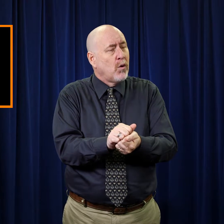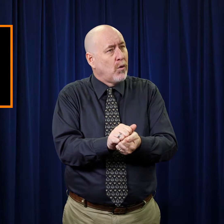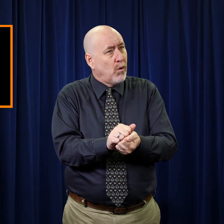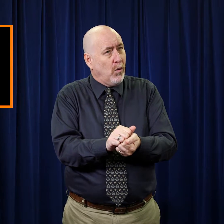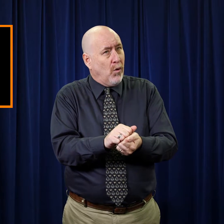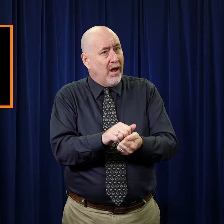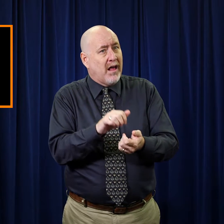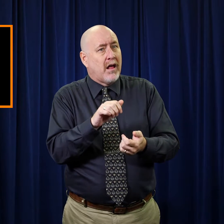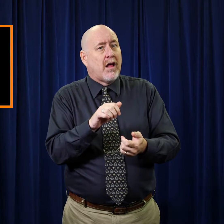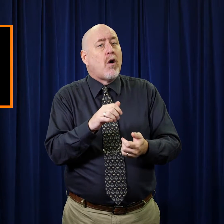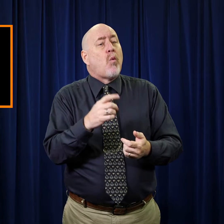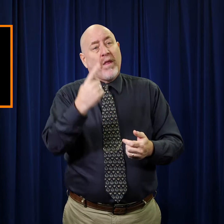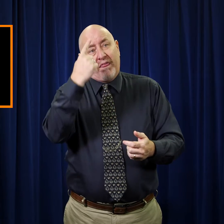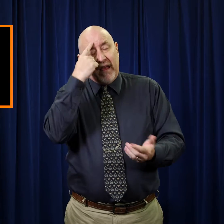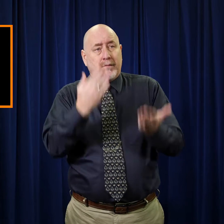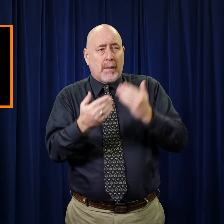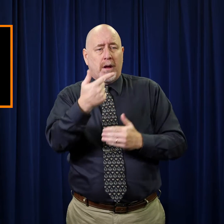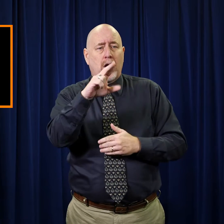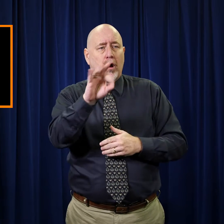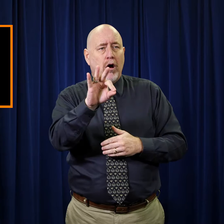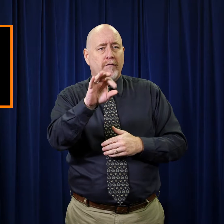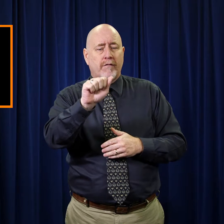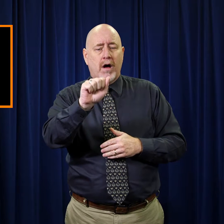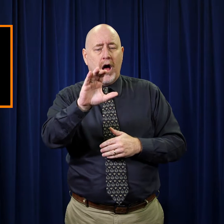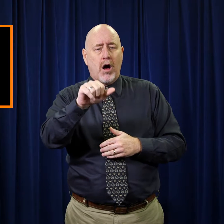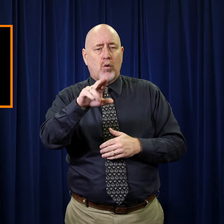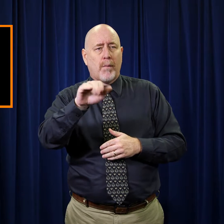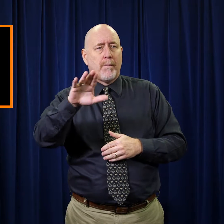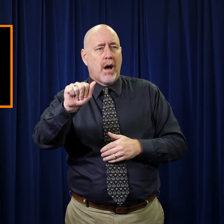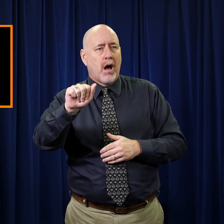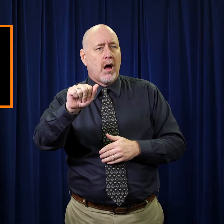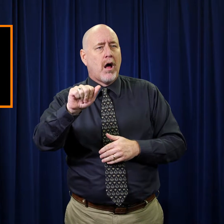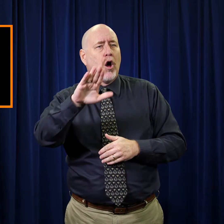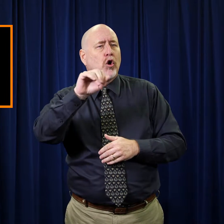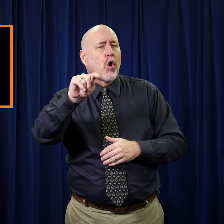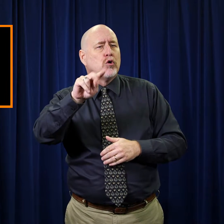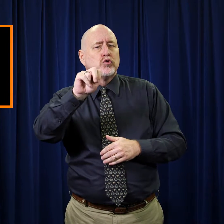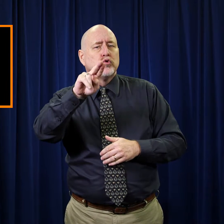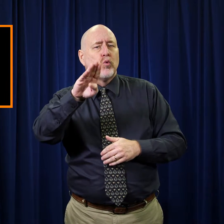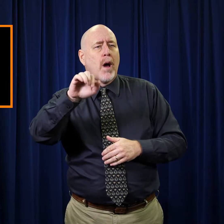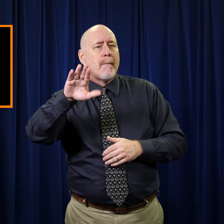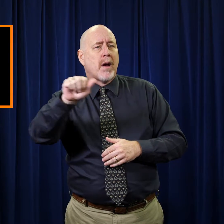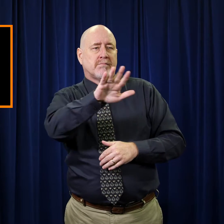Now, this is perhaps the Gulf of Aqaba and the coast of Nuweiba. It's a